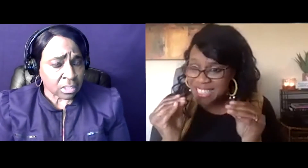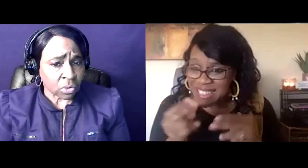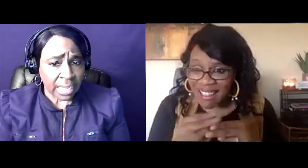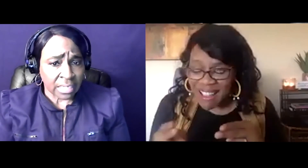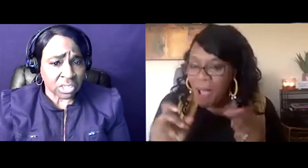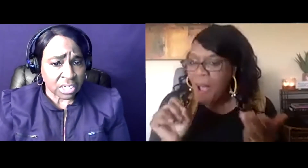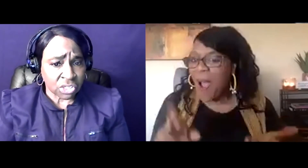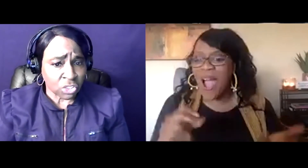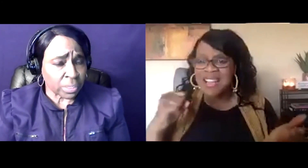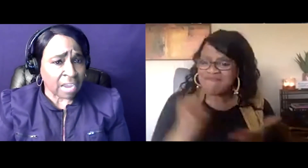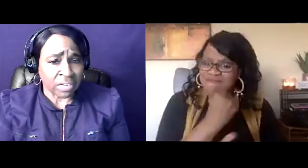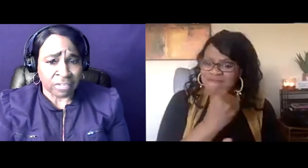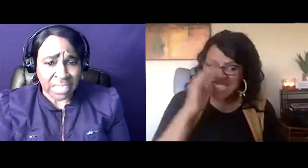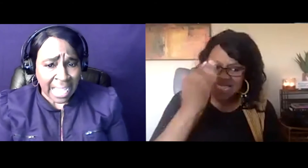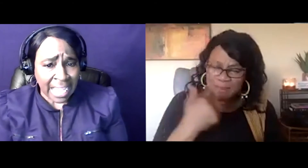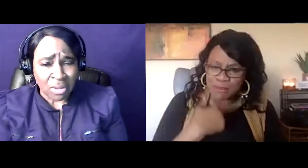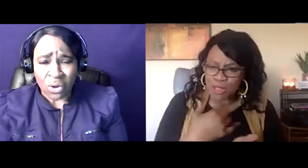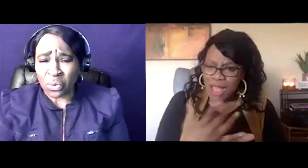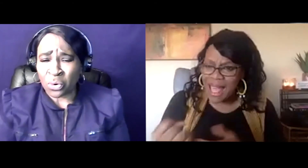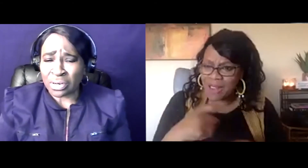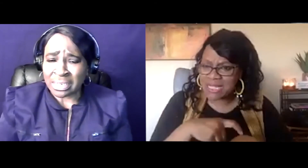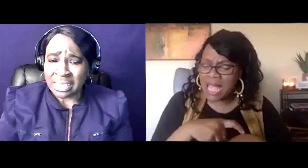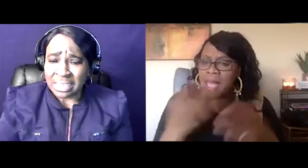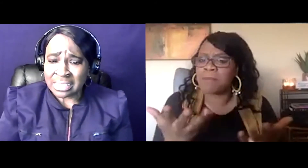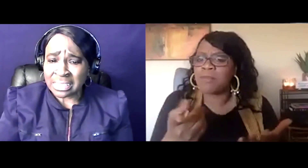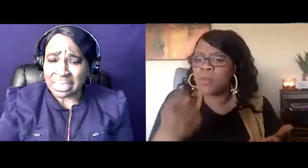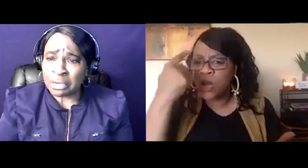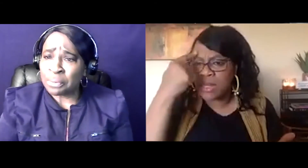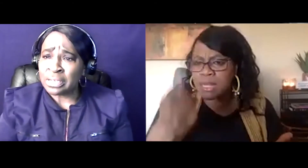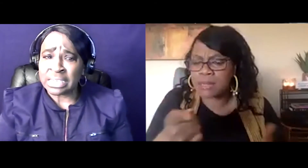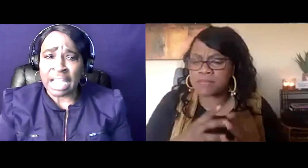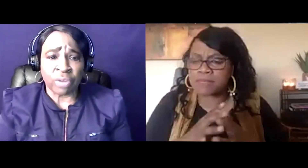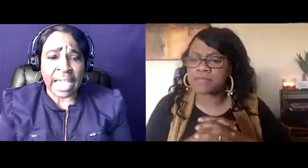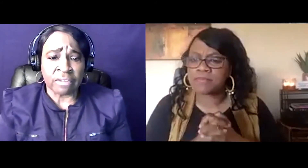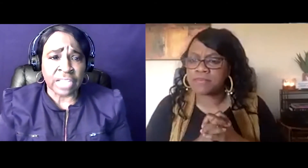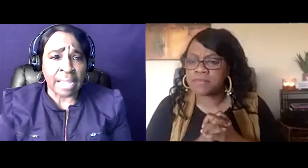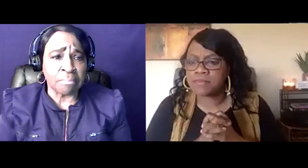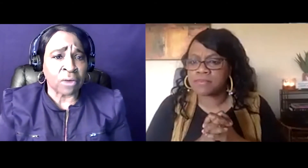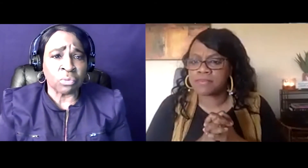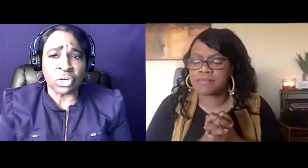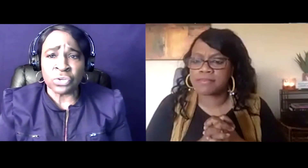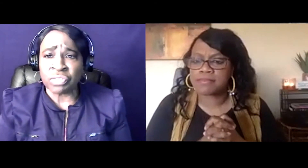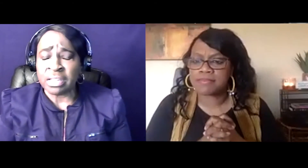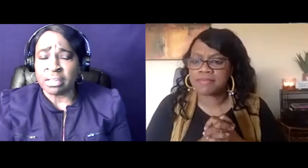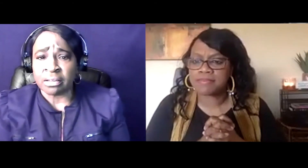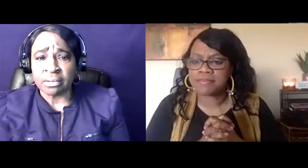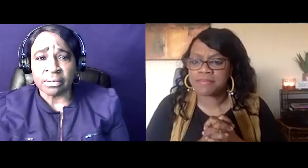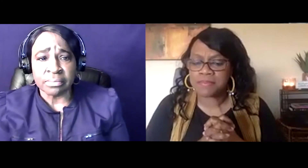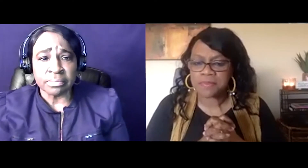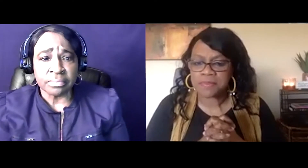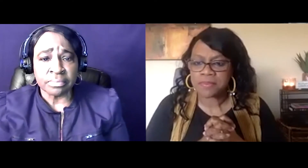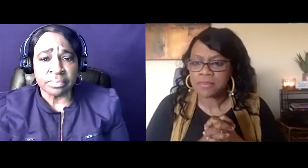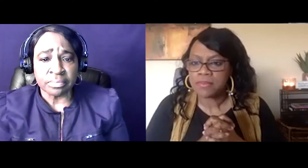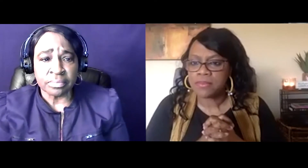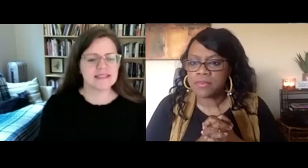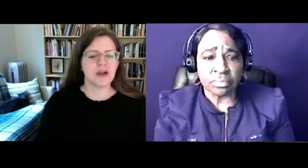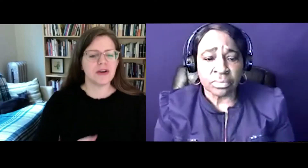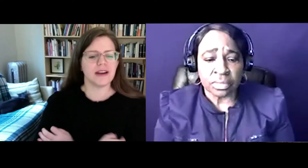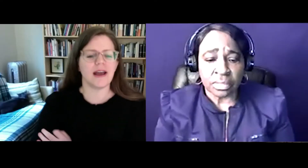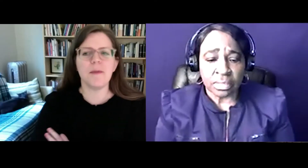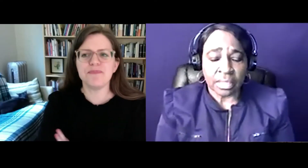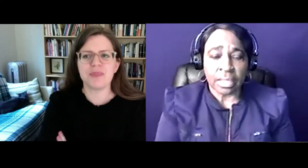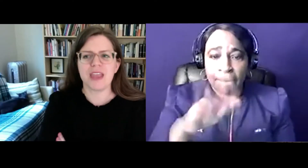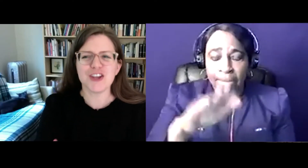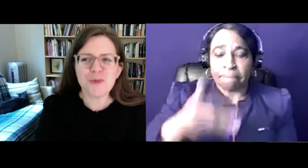go ahead and teach it? Do we have enough time? Or--it appears that I've run out of time, Margaret. What do you think?